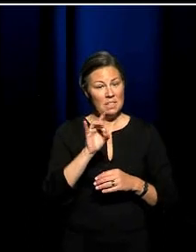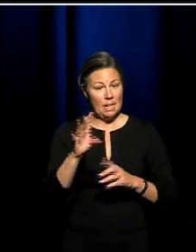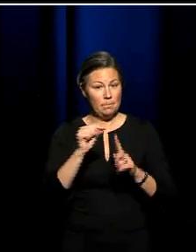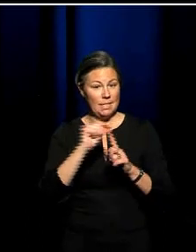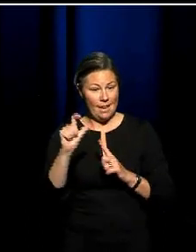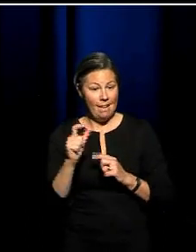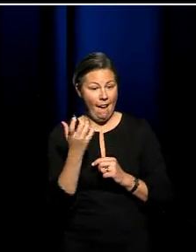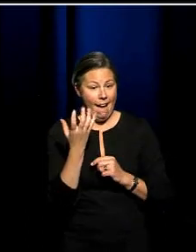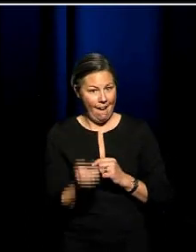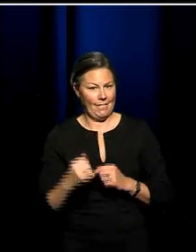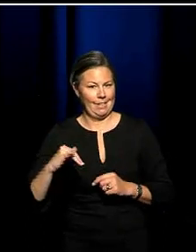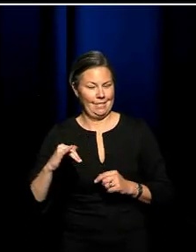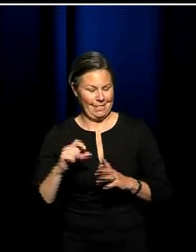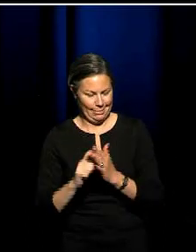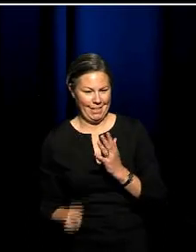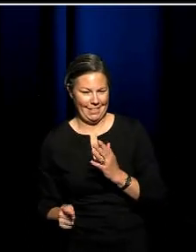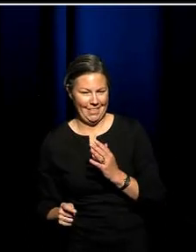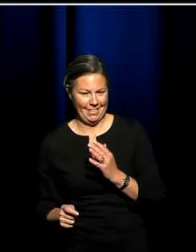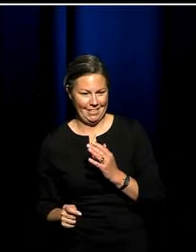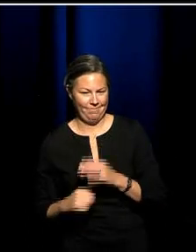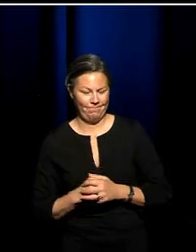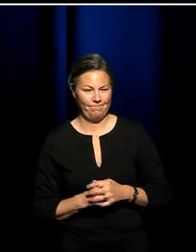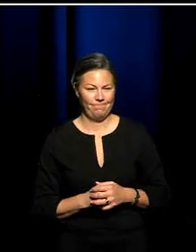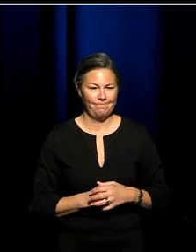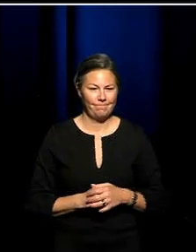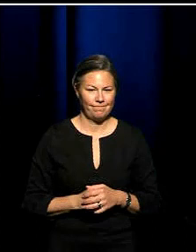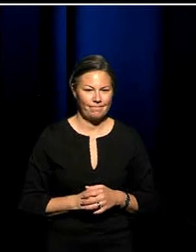Affirmative Measures Employment Register. The Royal Commission has conducted eight